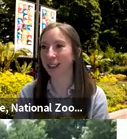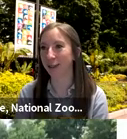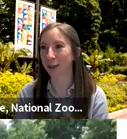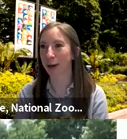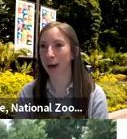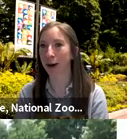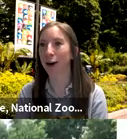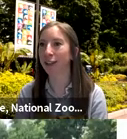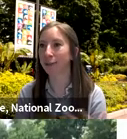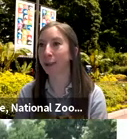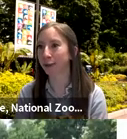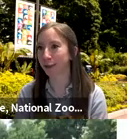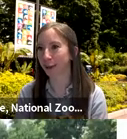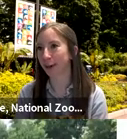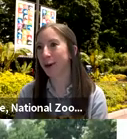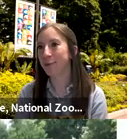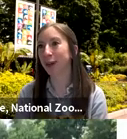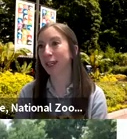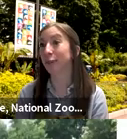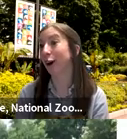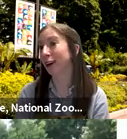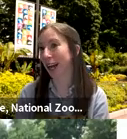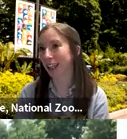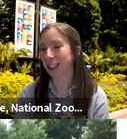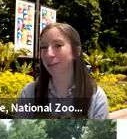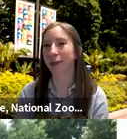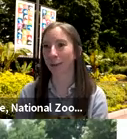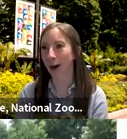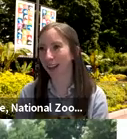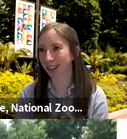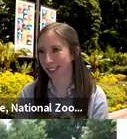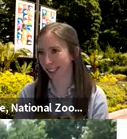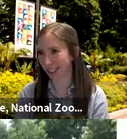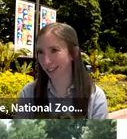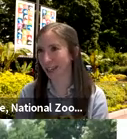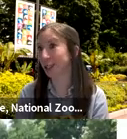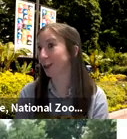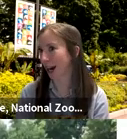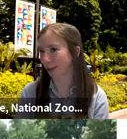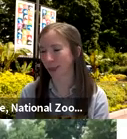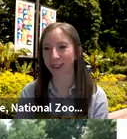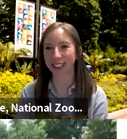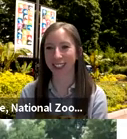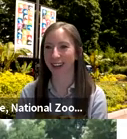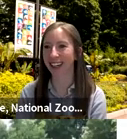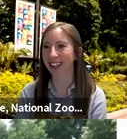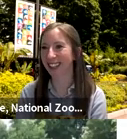have to worry about all these beautiful plants for our guests, but the wild deer